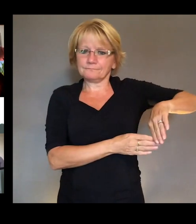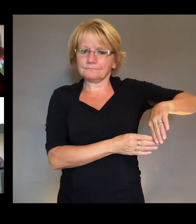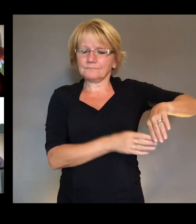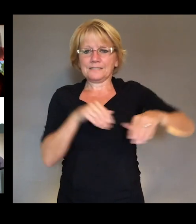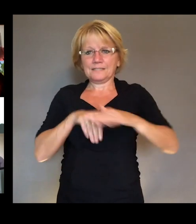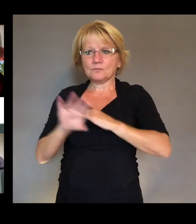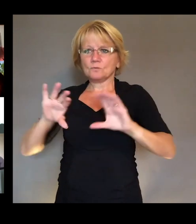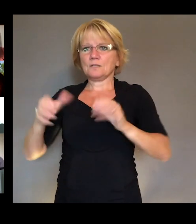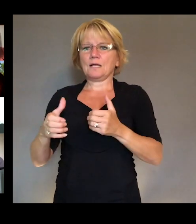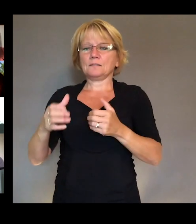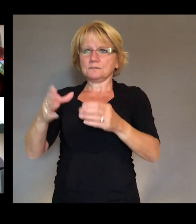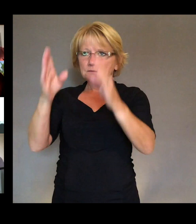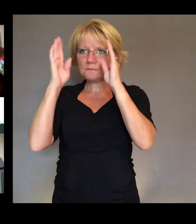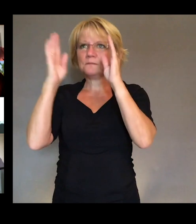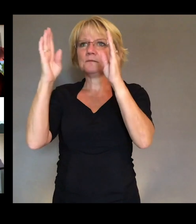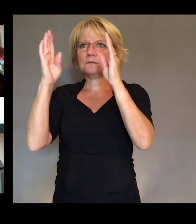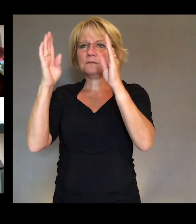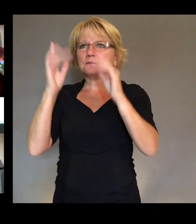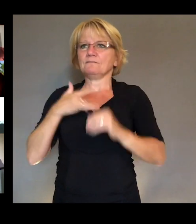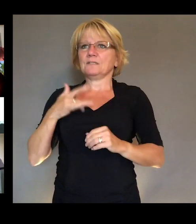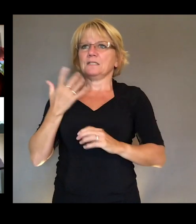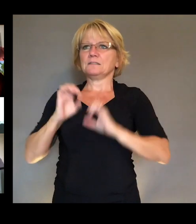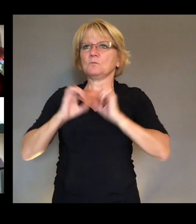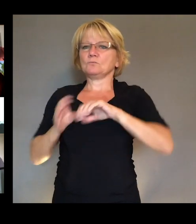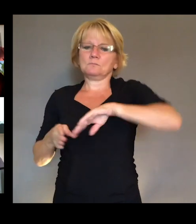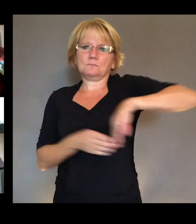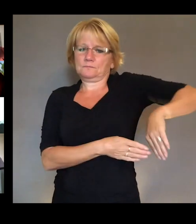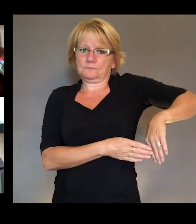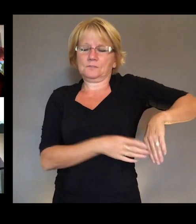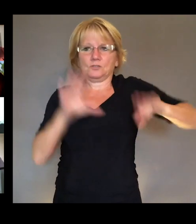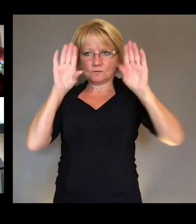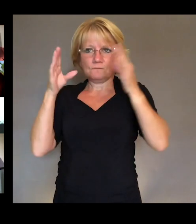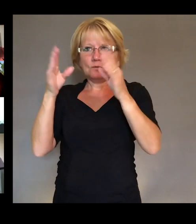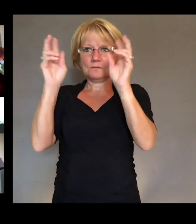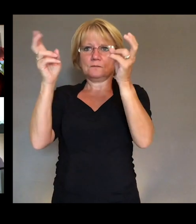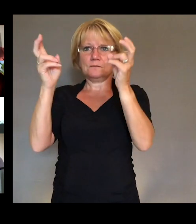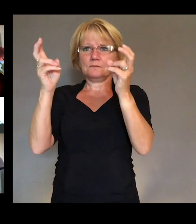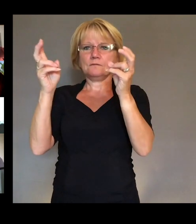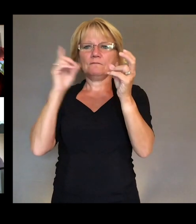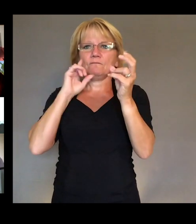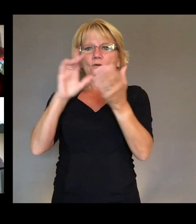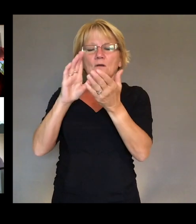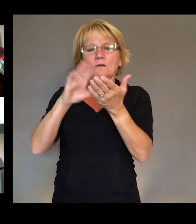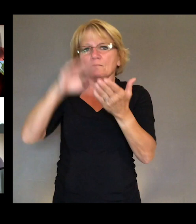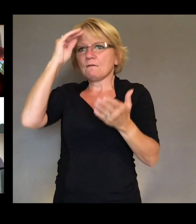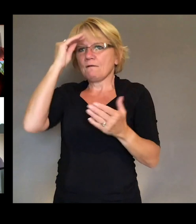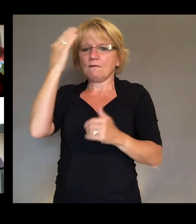the moment you stepped into the classroom, you just have to focus on the objective to the sterilize knowledge, right?